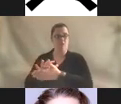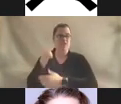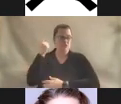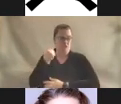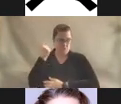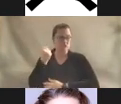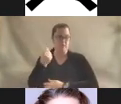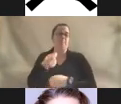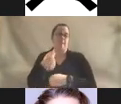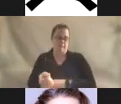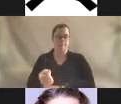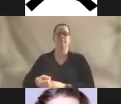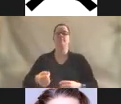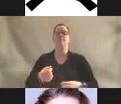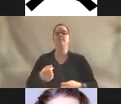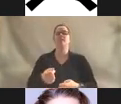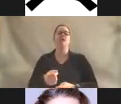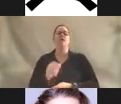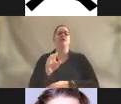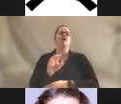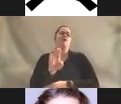And my undergraduate degree was in political science.